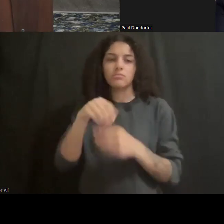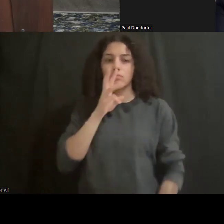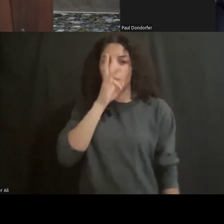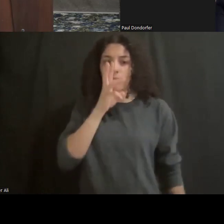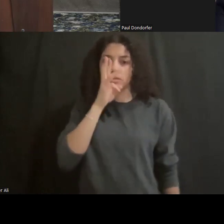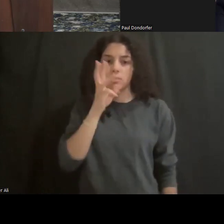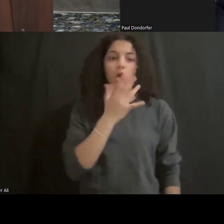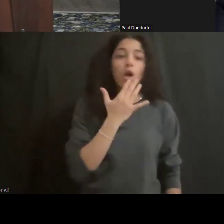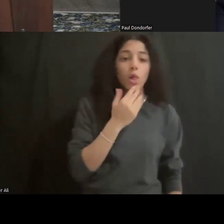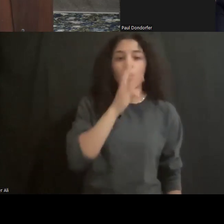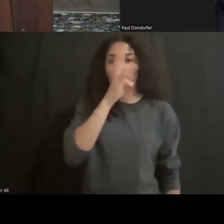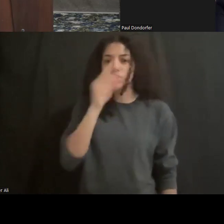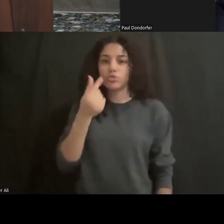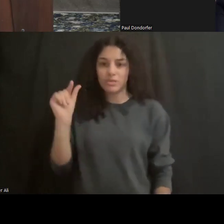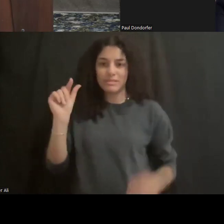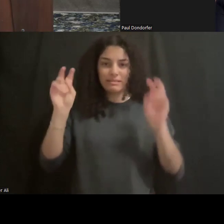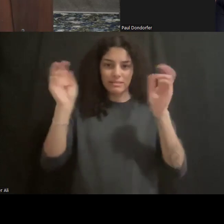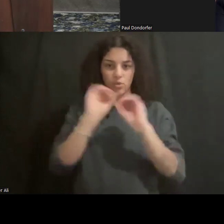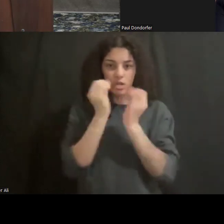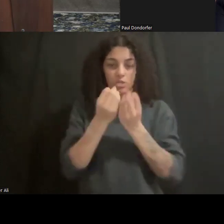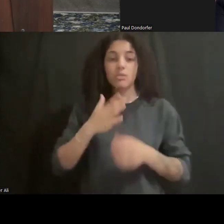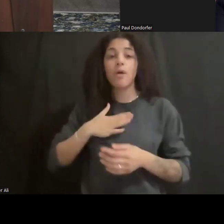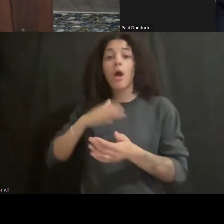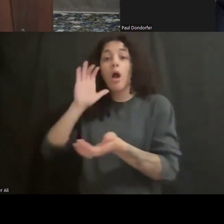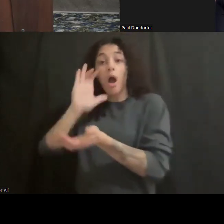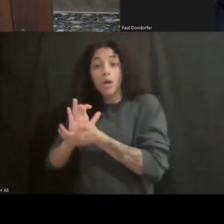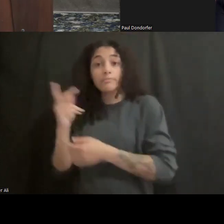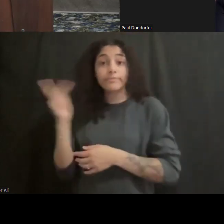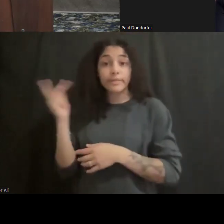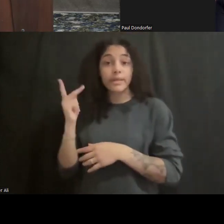My husband and I moved here eight and a half years ago from the San Francisco Bay area